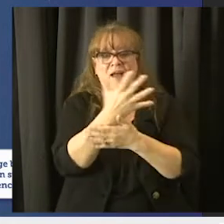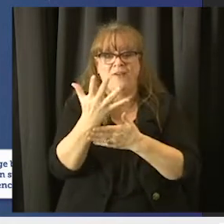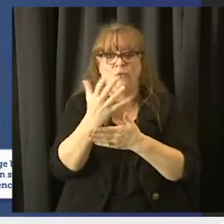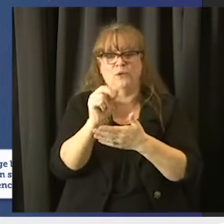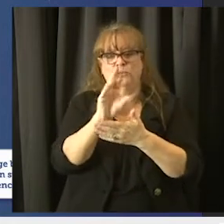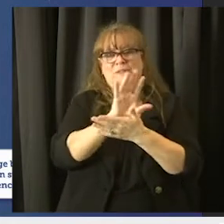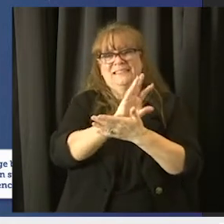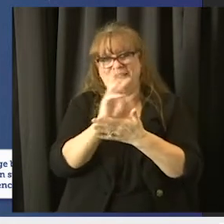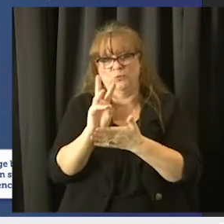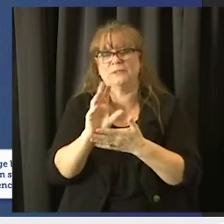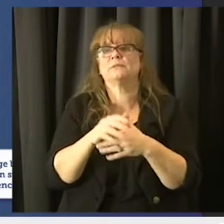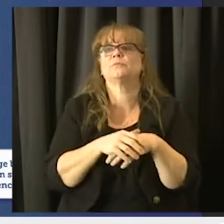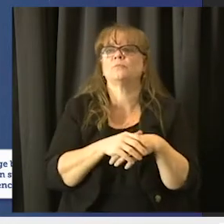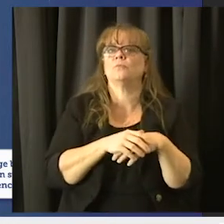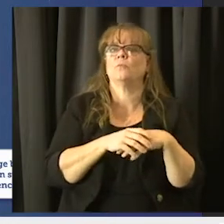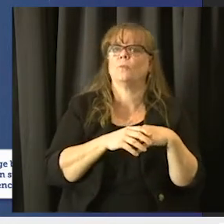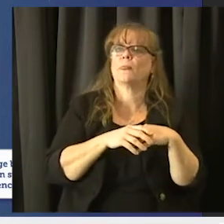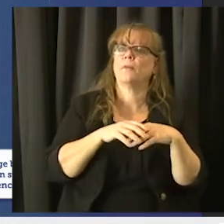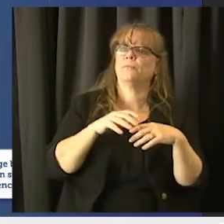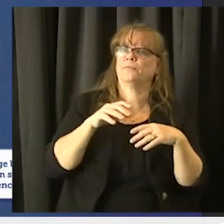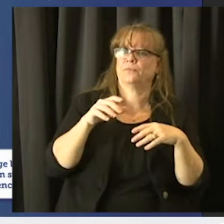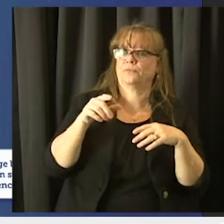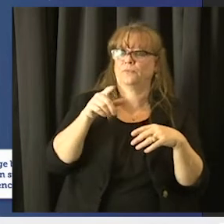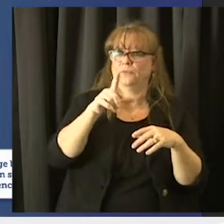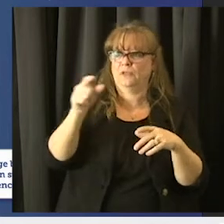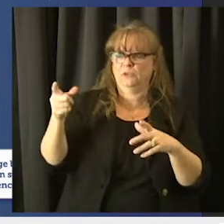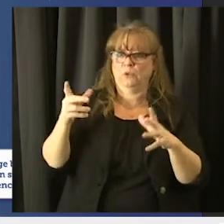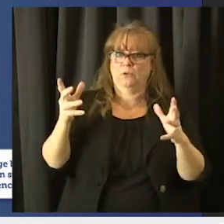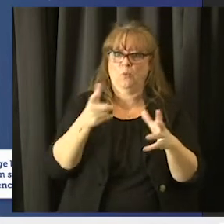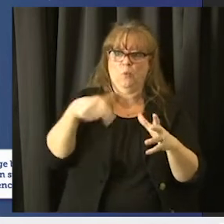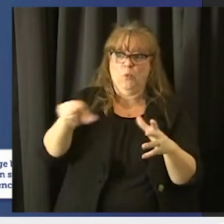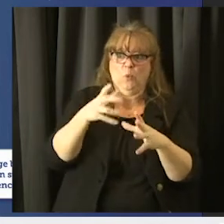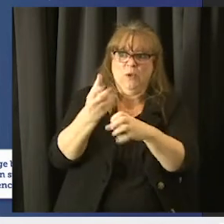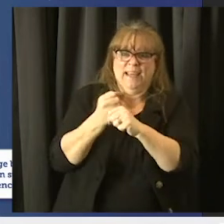again for some it'll take three weeks uh till they get the second dose and gain the protection the